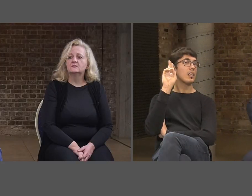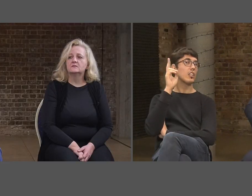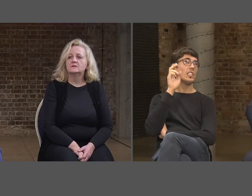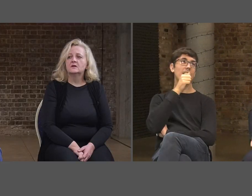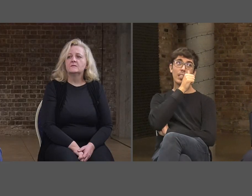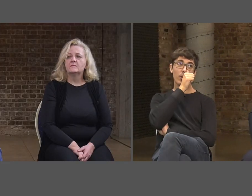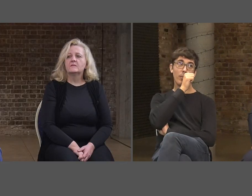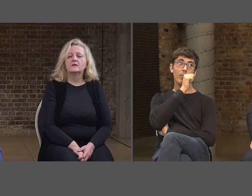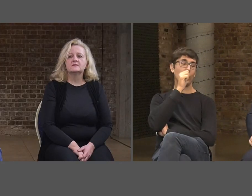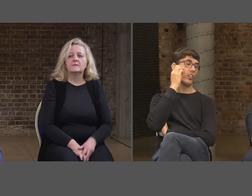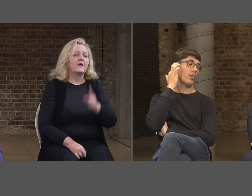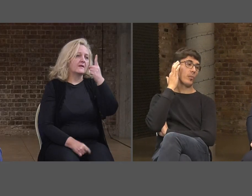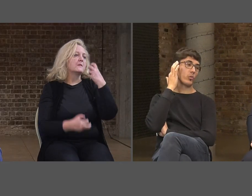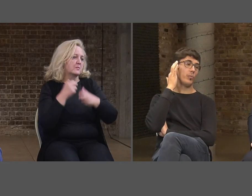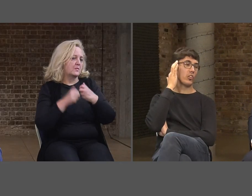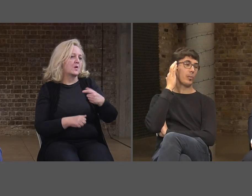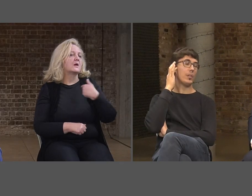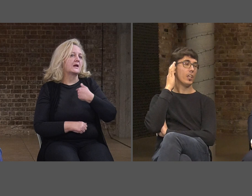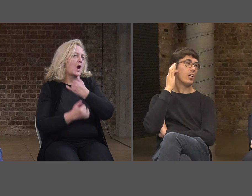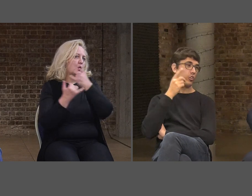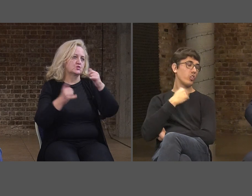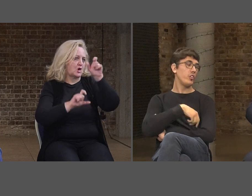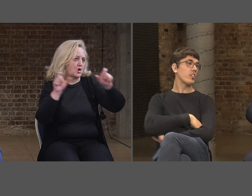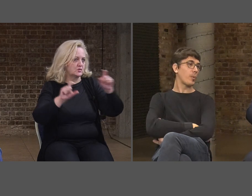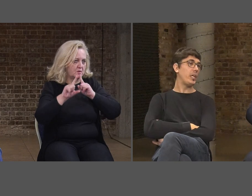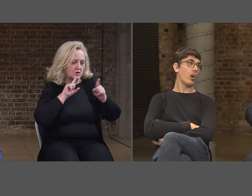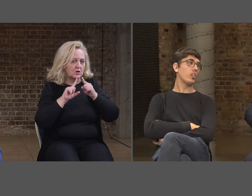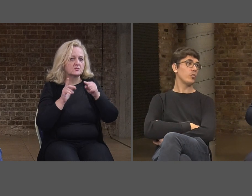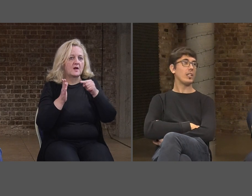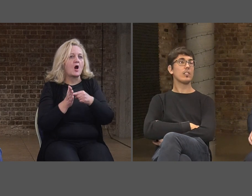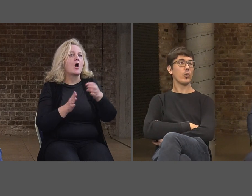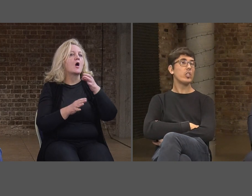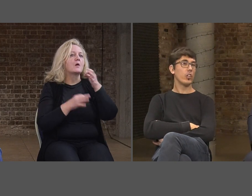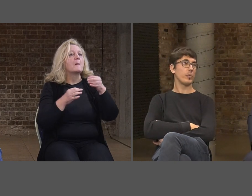[Bartosz]: Just that there is one problem, I talked to different people. Of course they mentioned about it being a possibility,